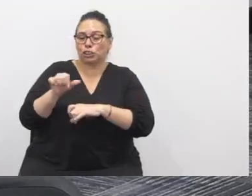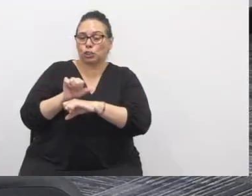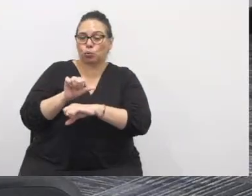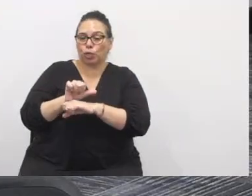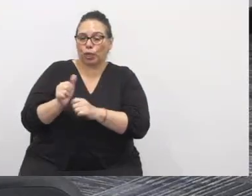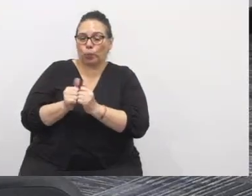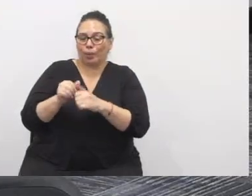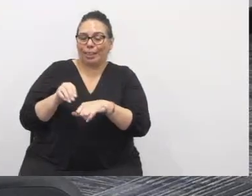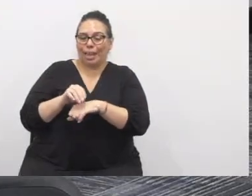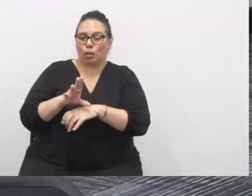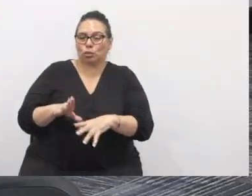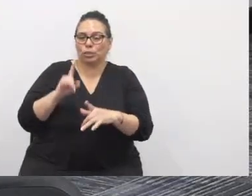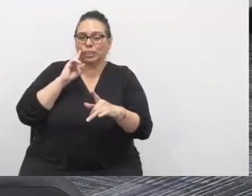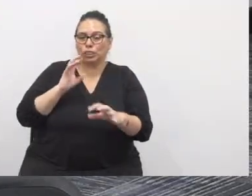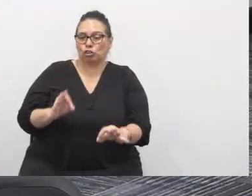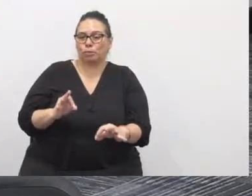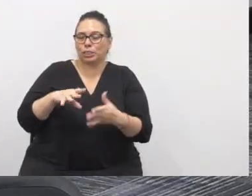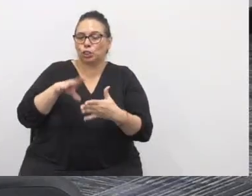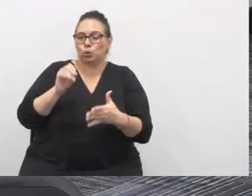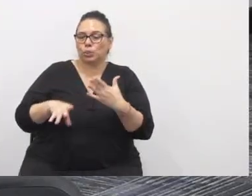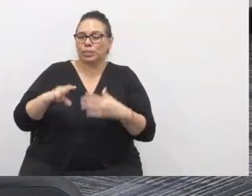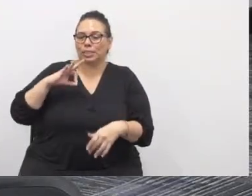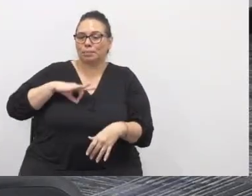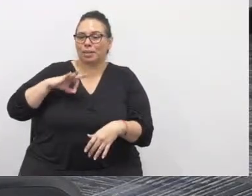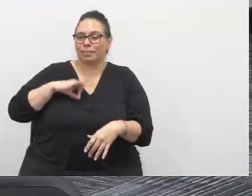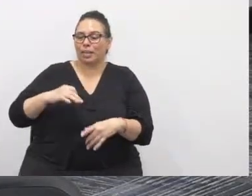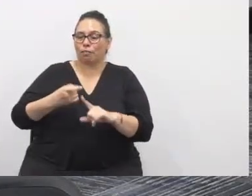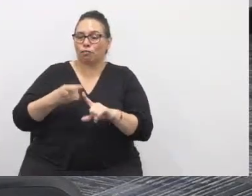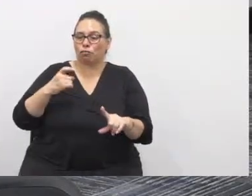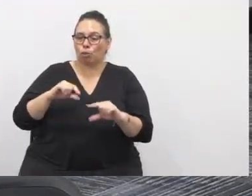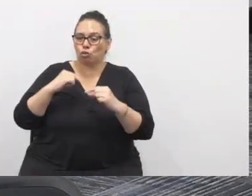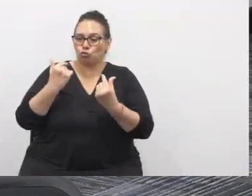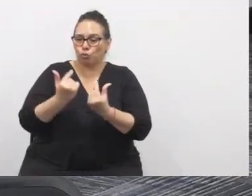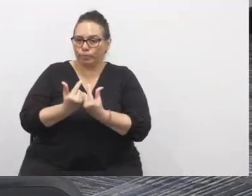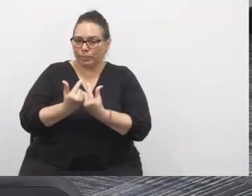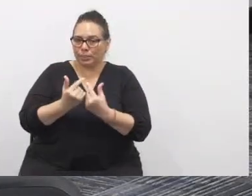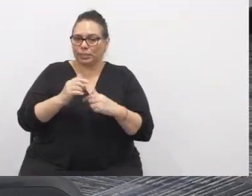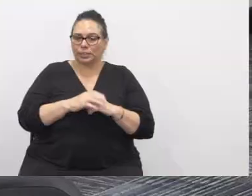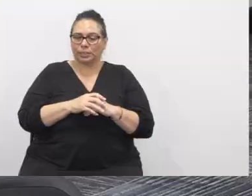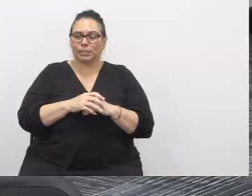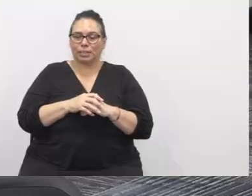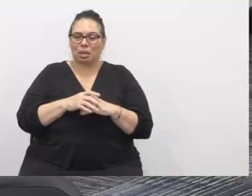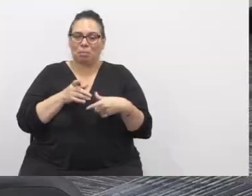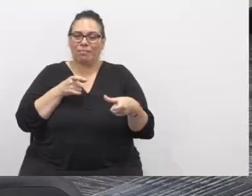to determine students that might benefit from groups that would also facilitate sense of belonging.